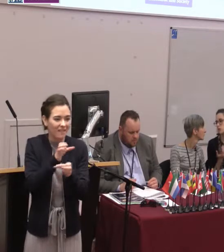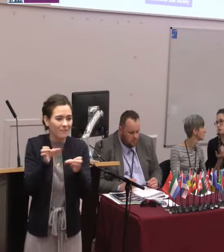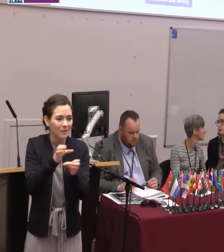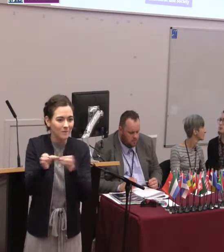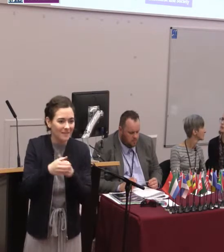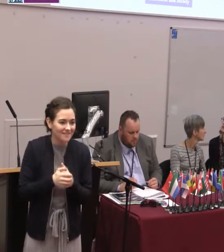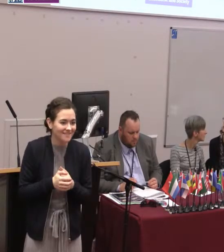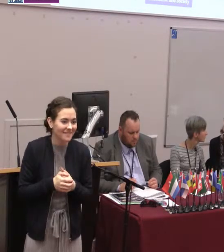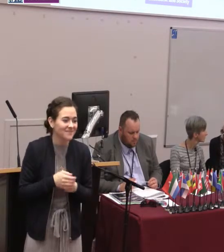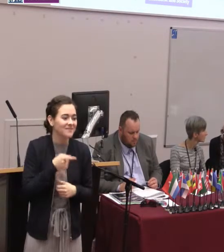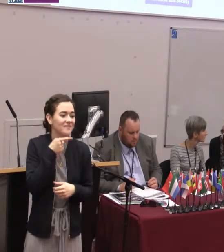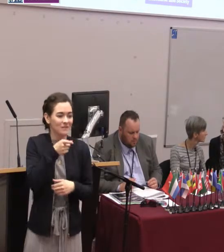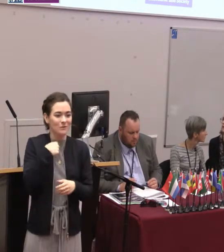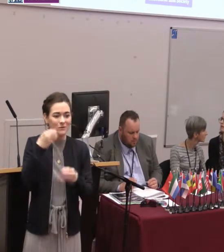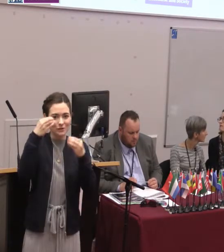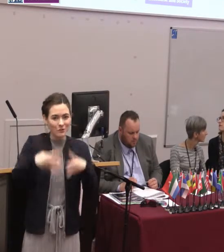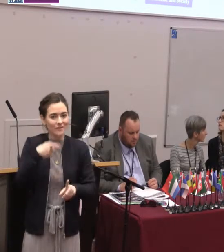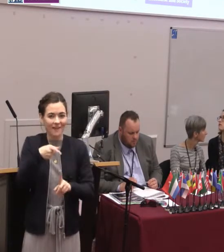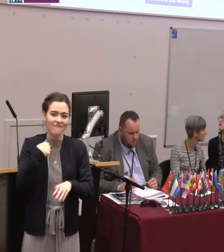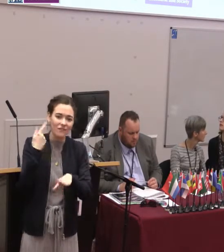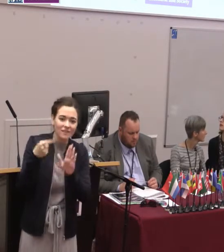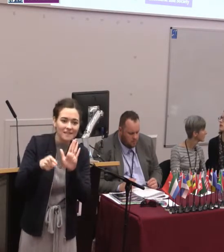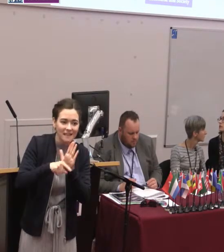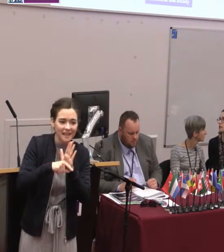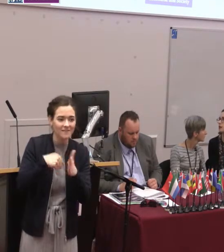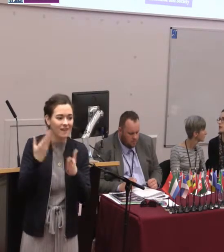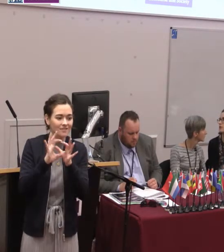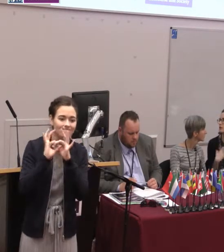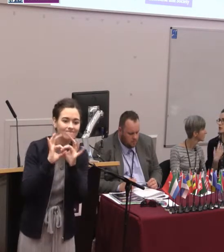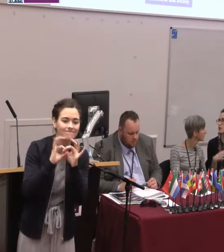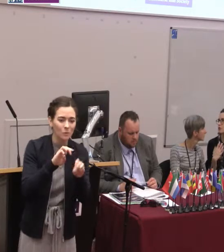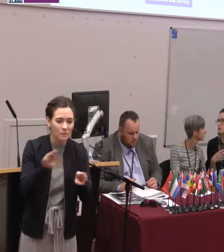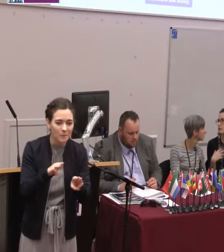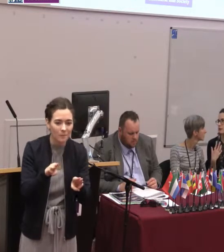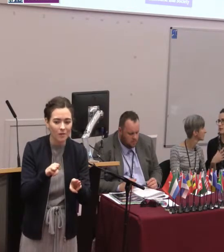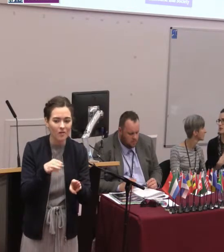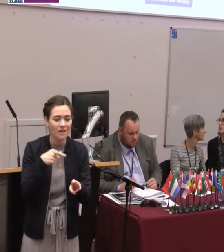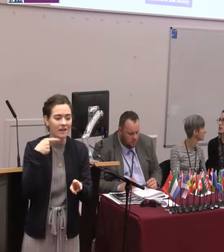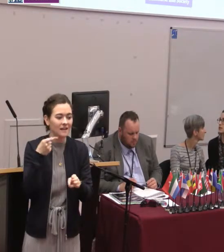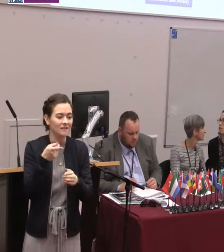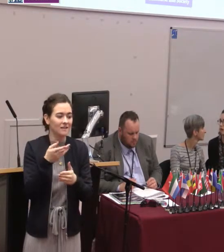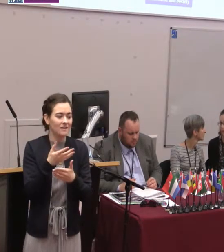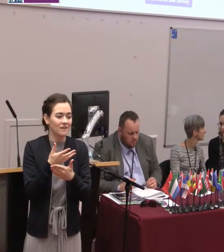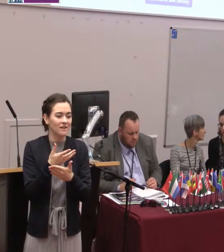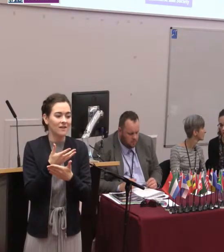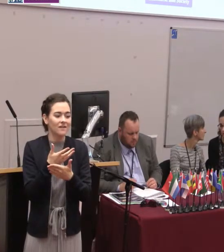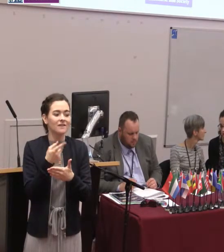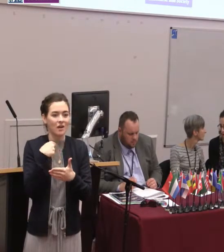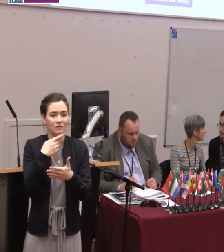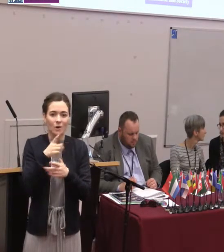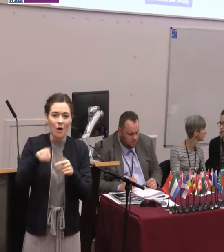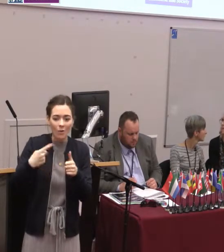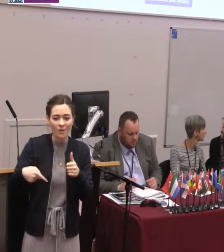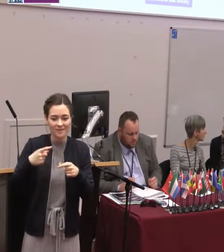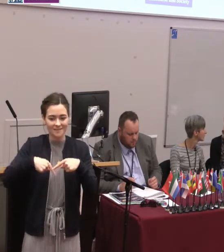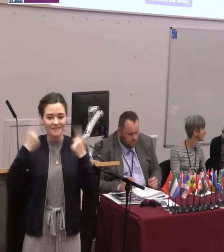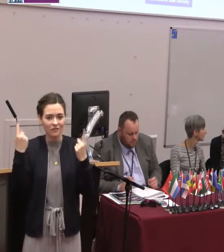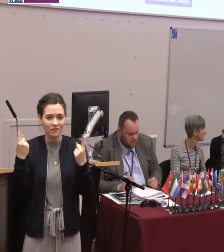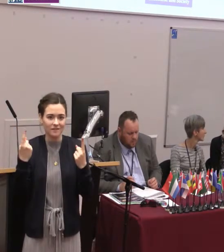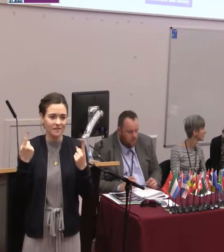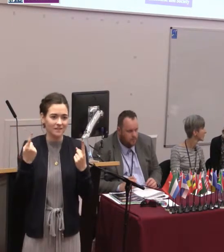We struggled to relate to people, we always different, and somehow catching up.